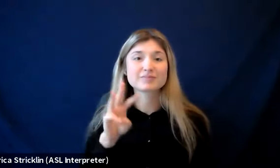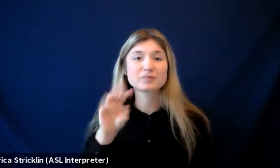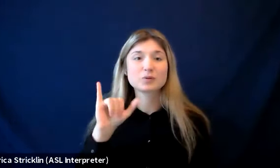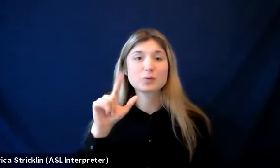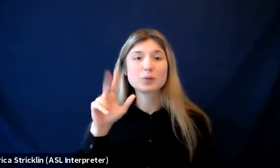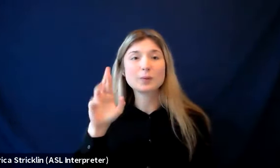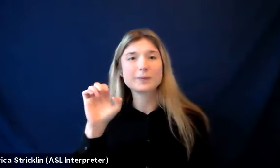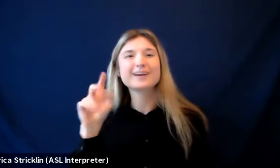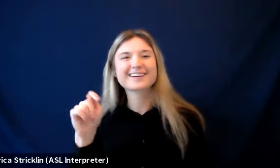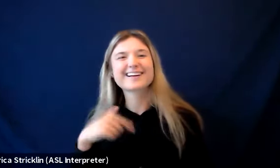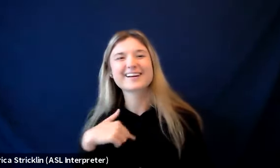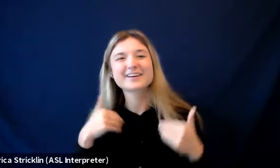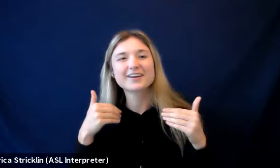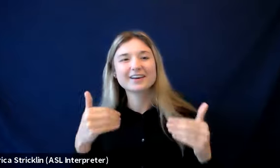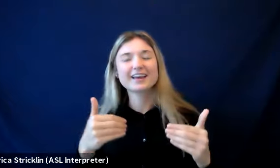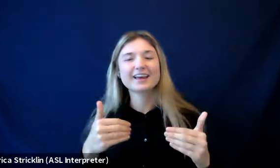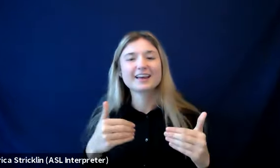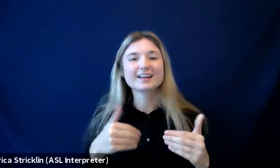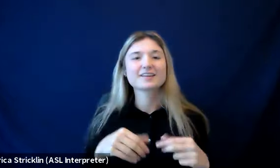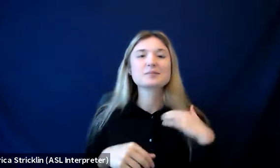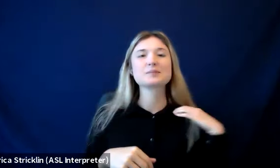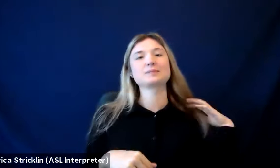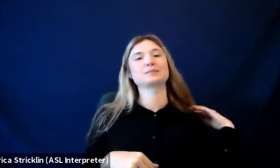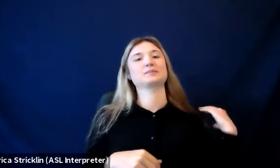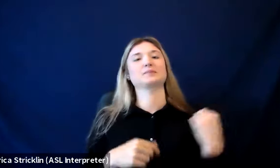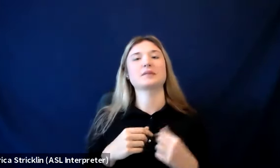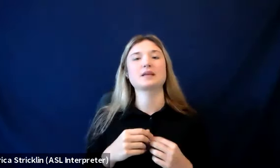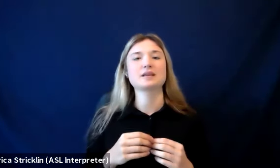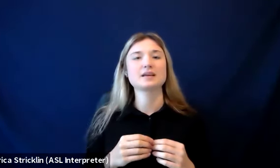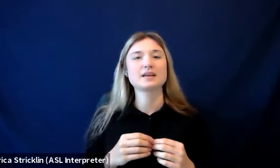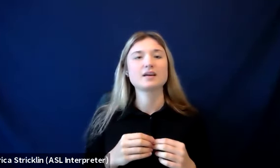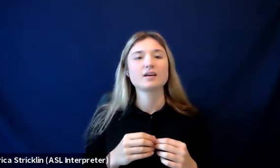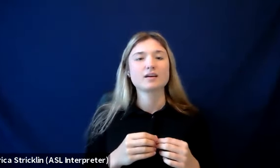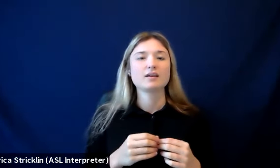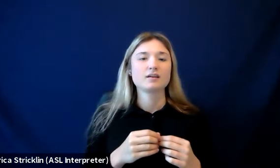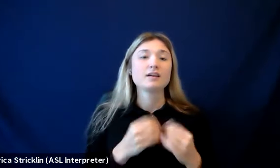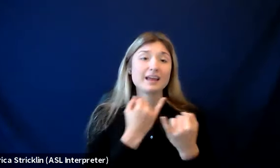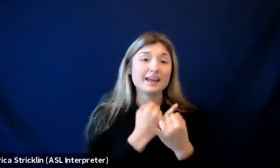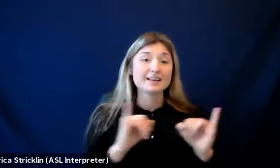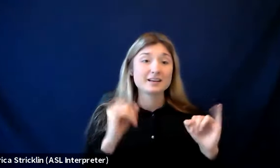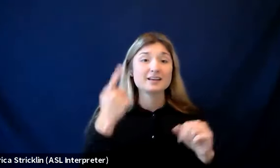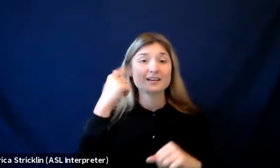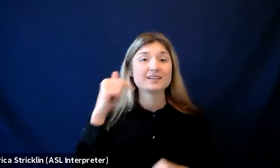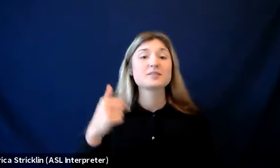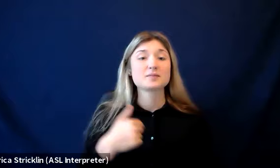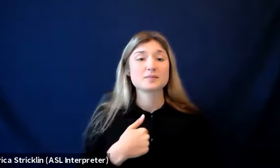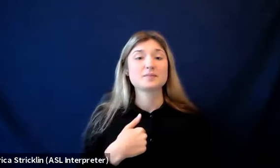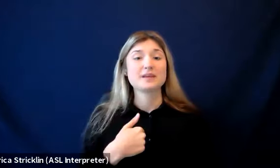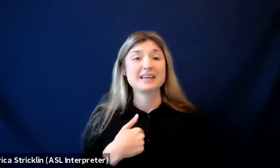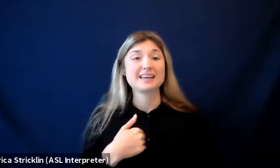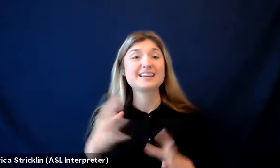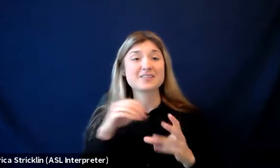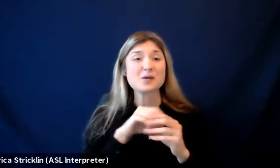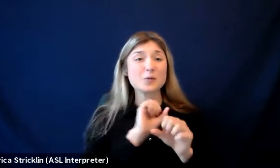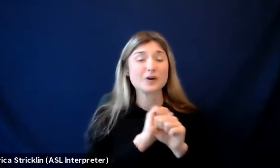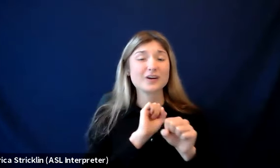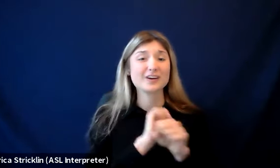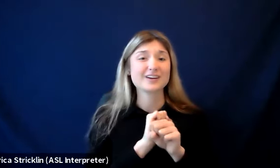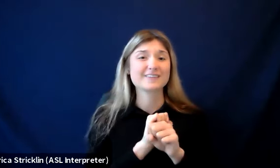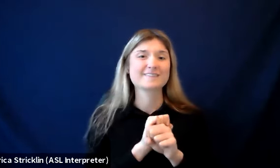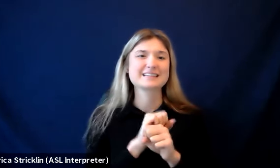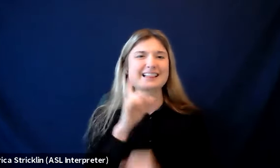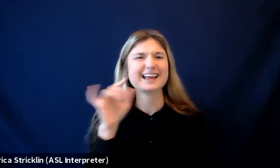I think I'll go first. I'm independence for me and the work life is like